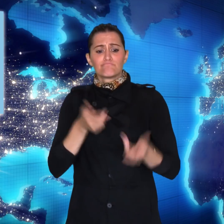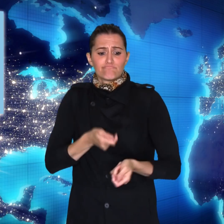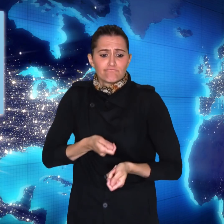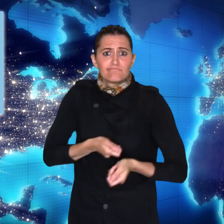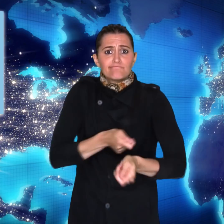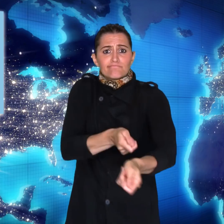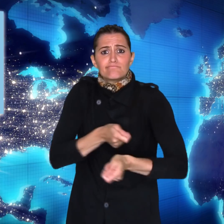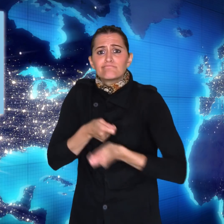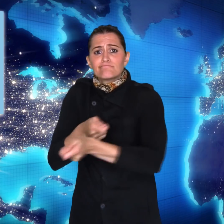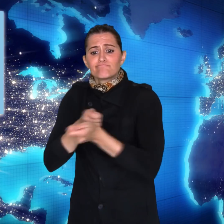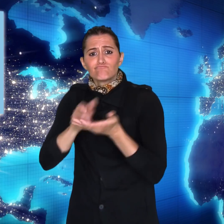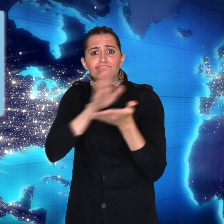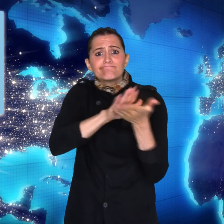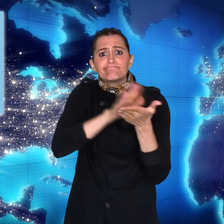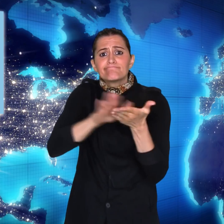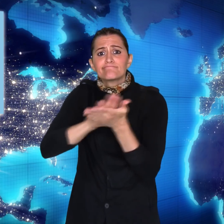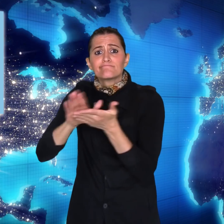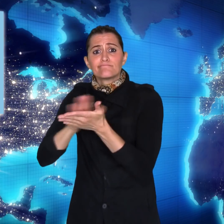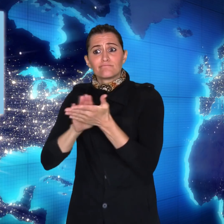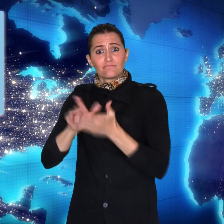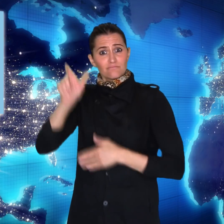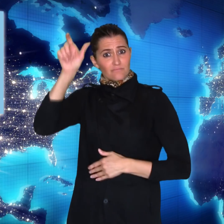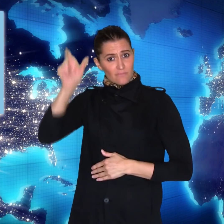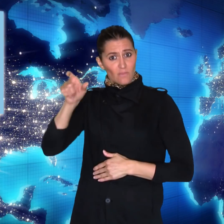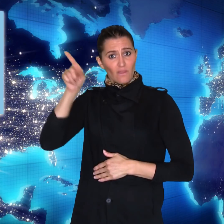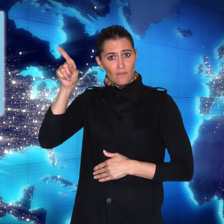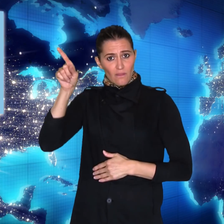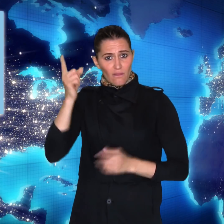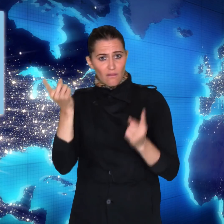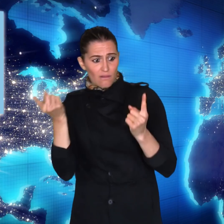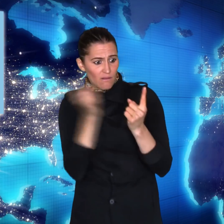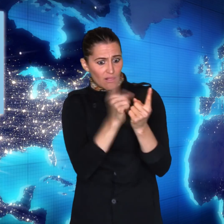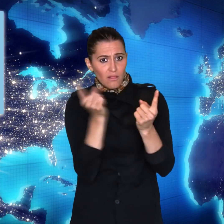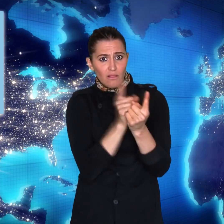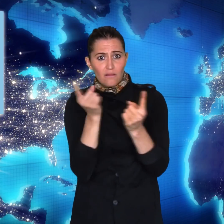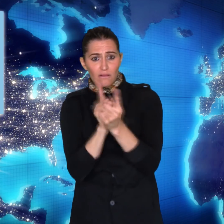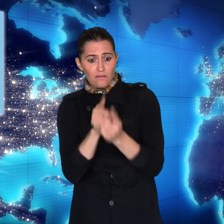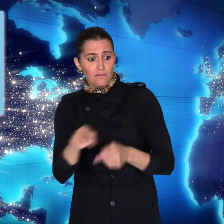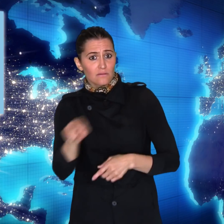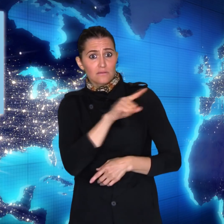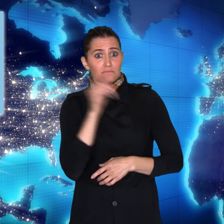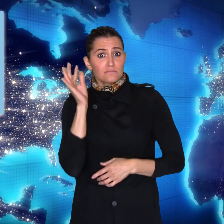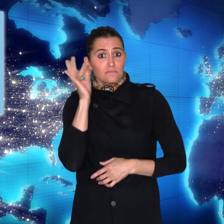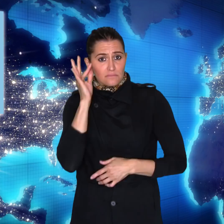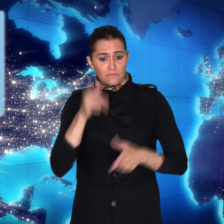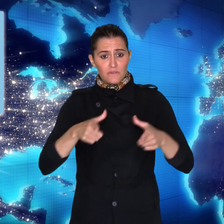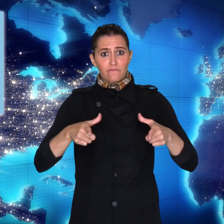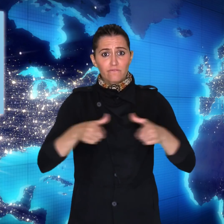vaginally and anally penetrated them.